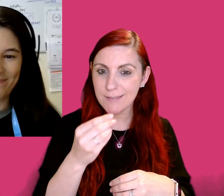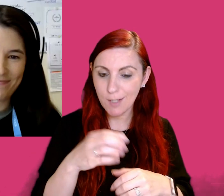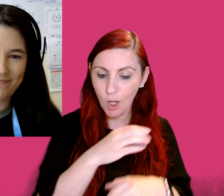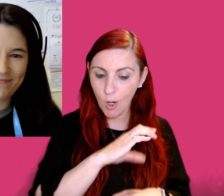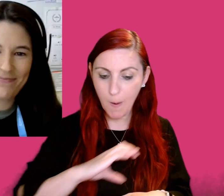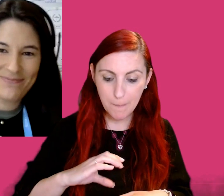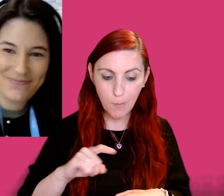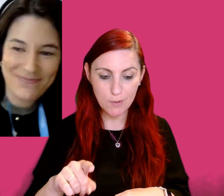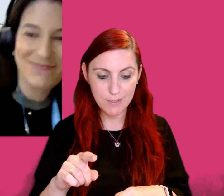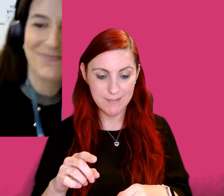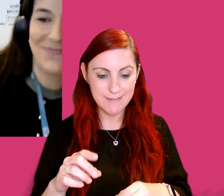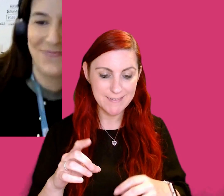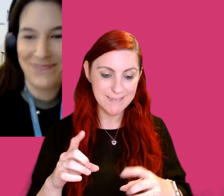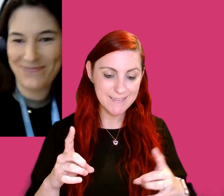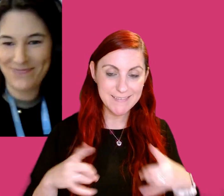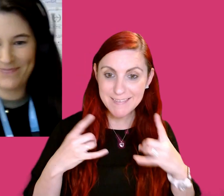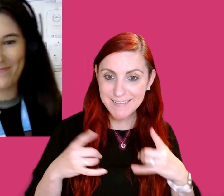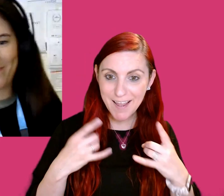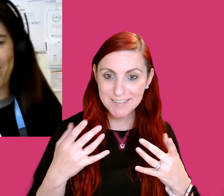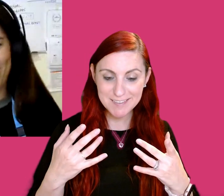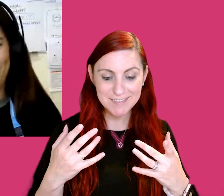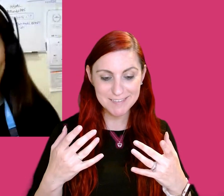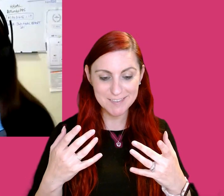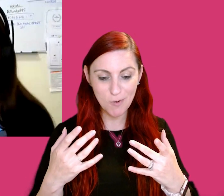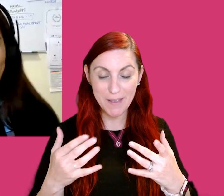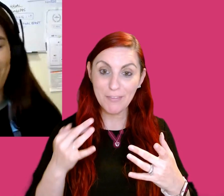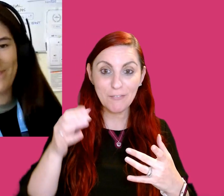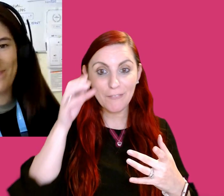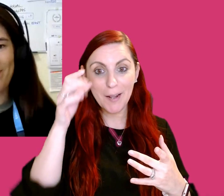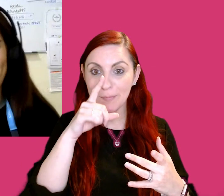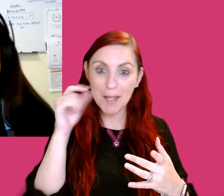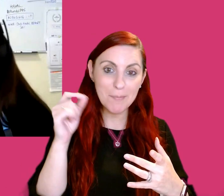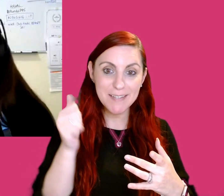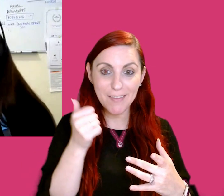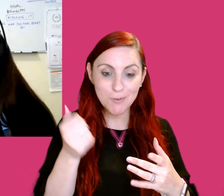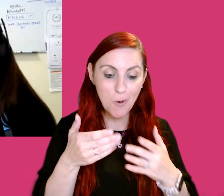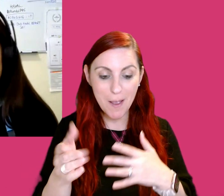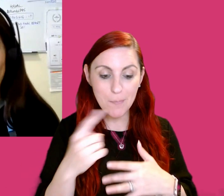film starring Molly ringwell but uh I think uh ala Belmont is going to tell us something something